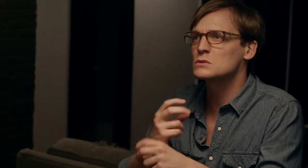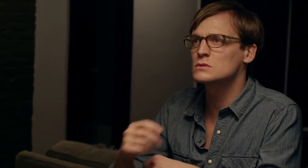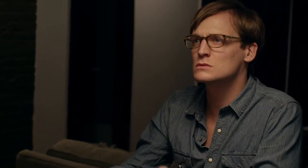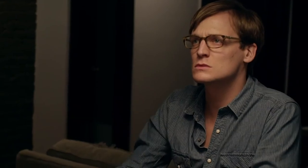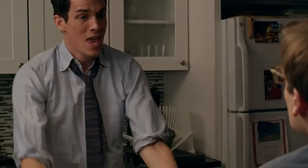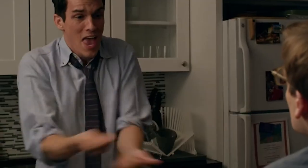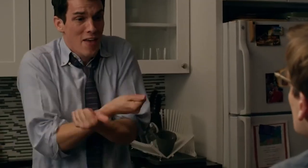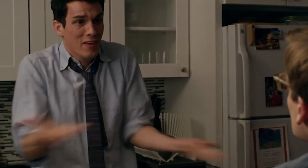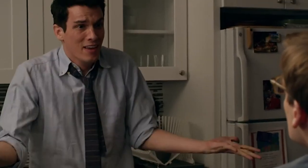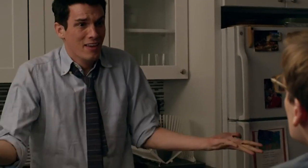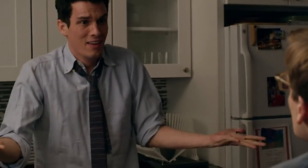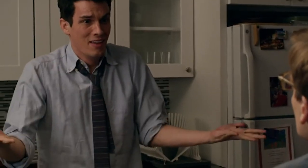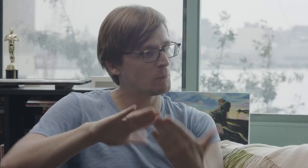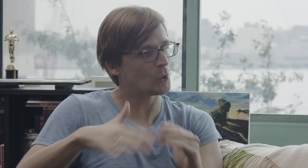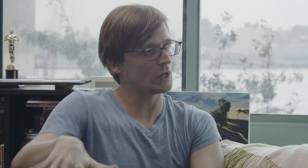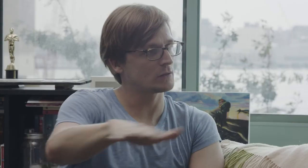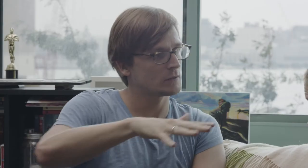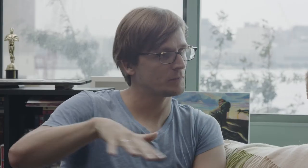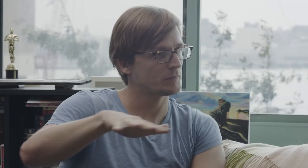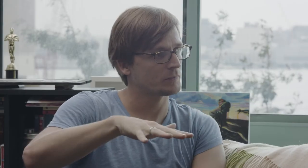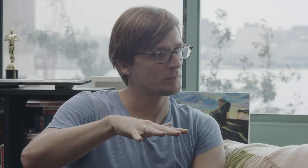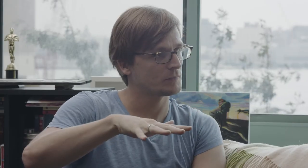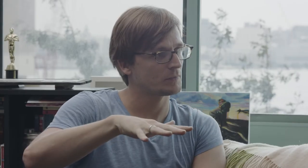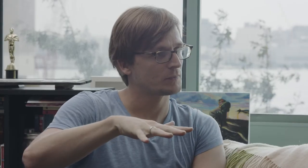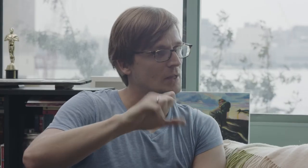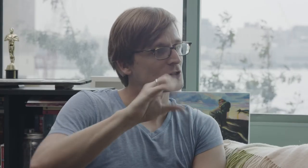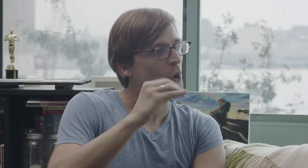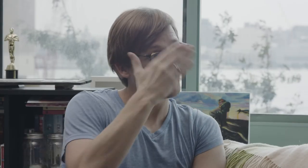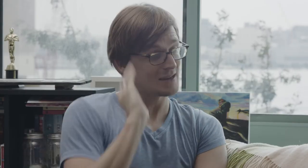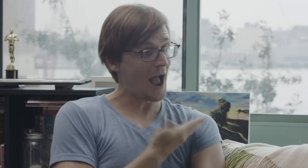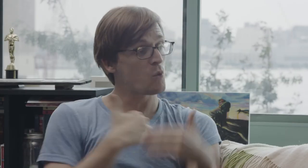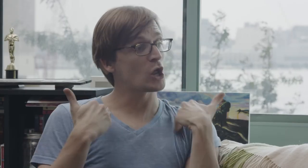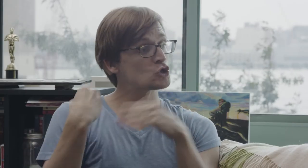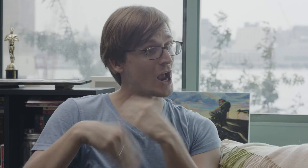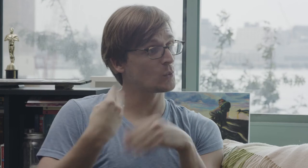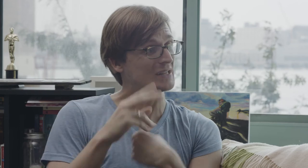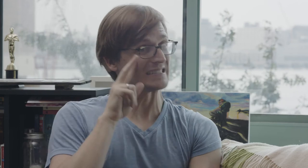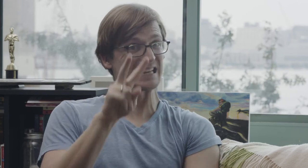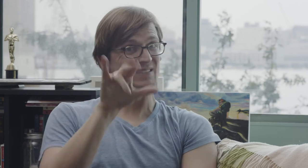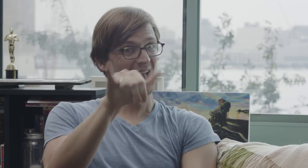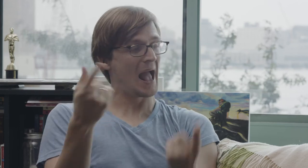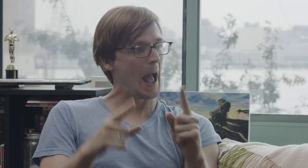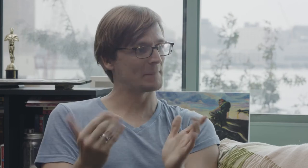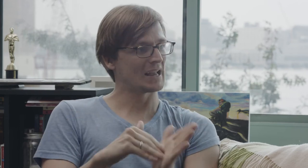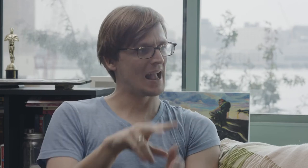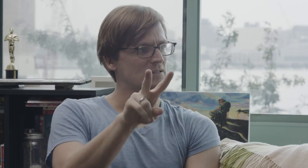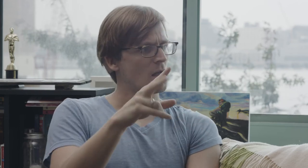that can empower the community that's being represented? Because the next generation is coming,